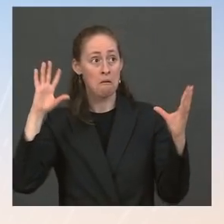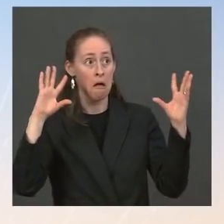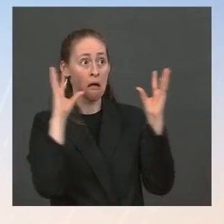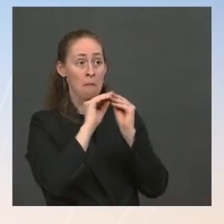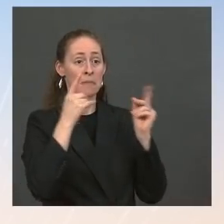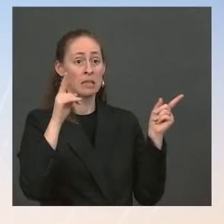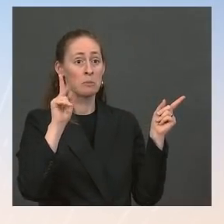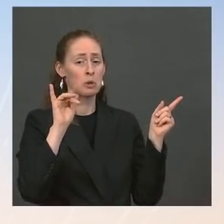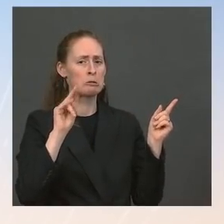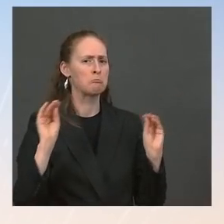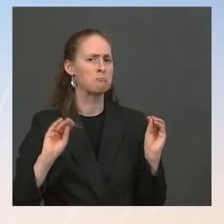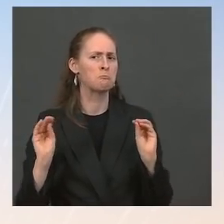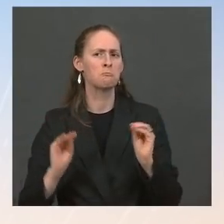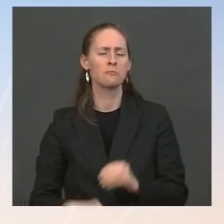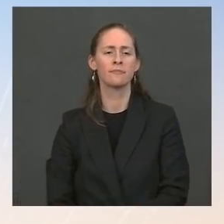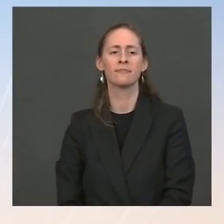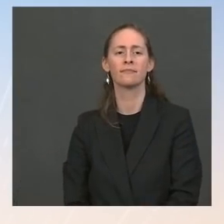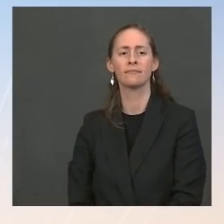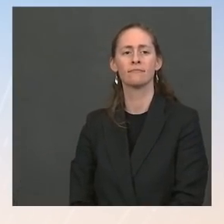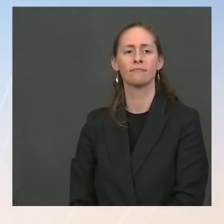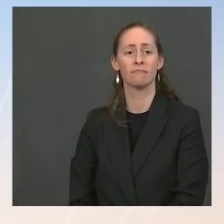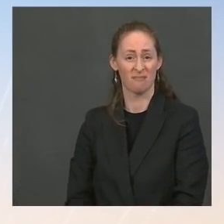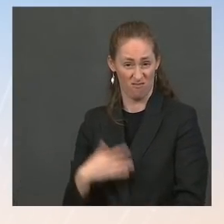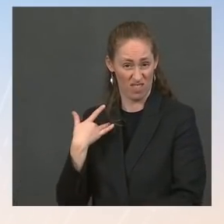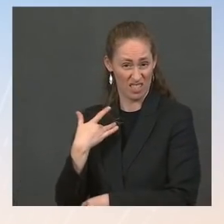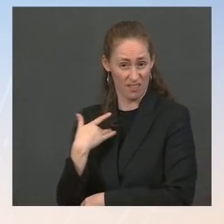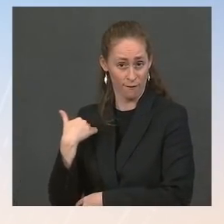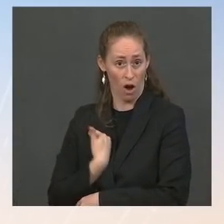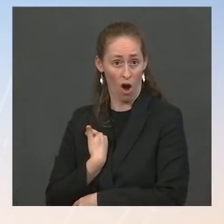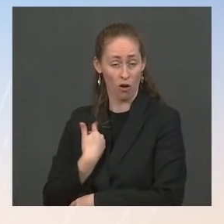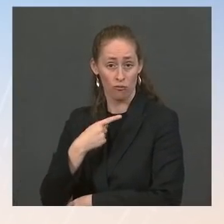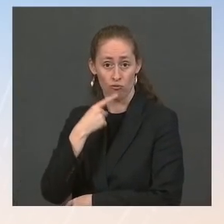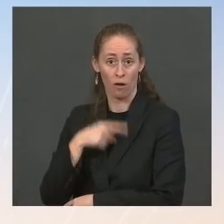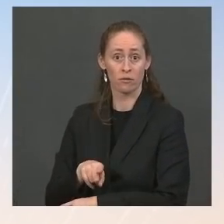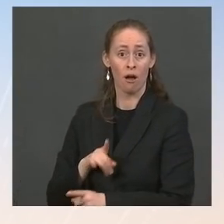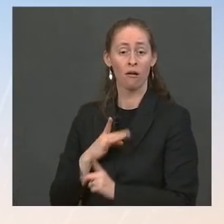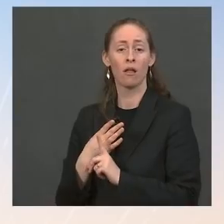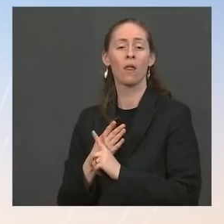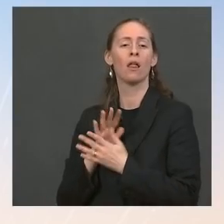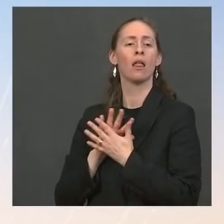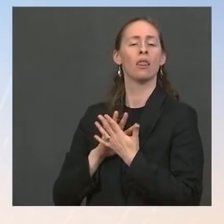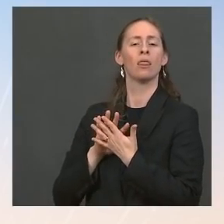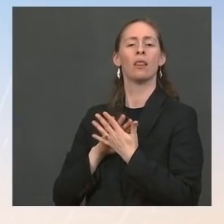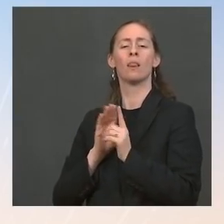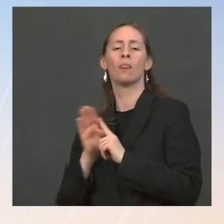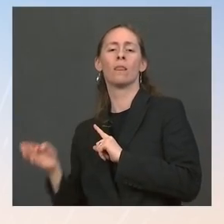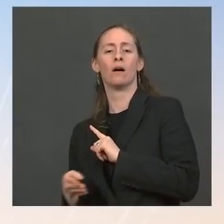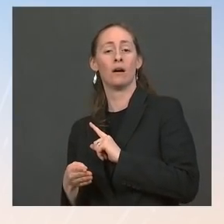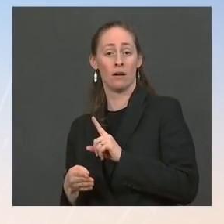is involved indirectly/directly in any fashion or form? Ms. Psaki: I don't have anything on that from here.